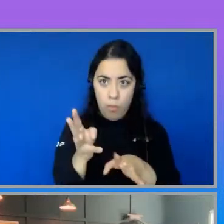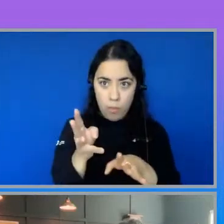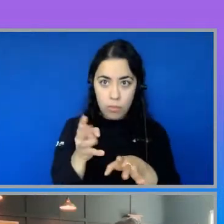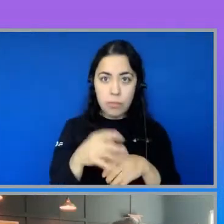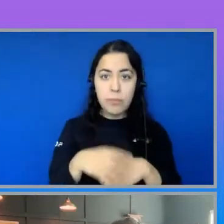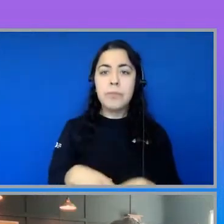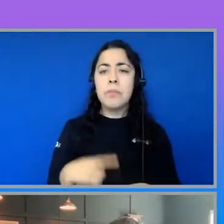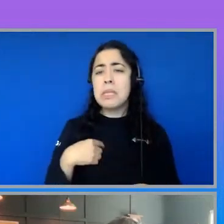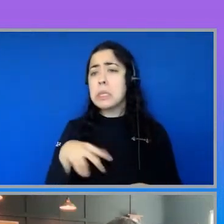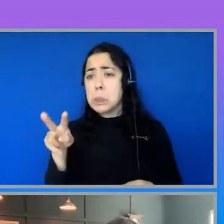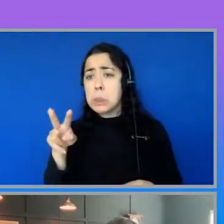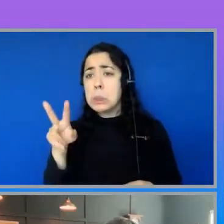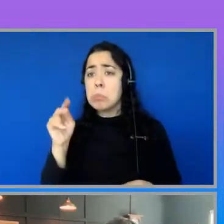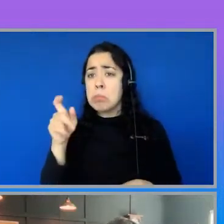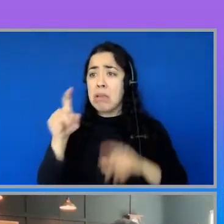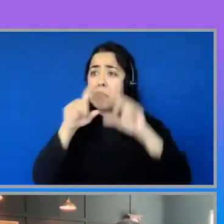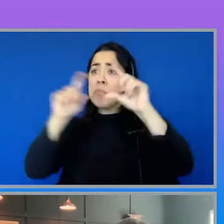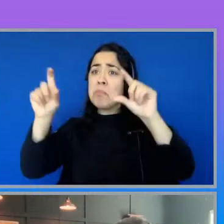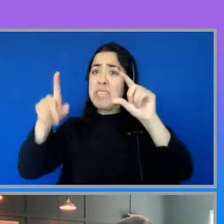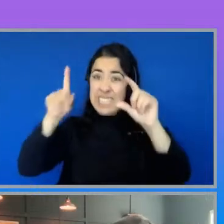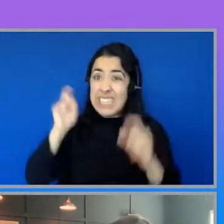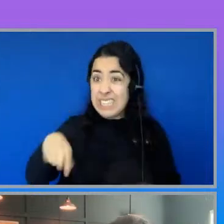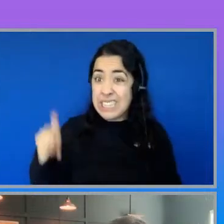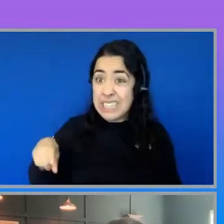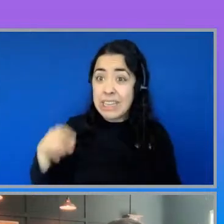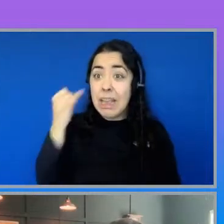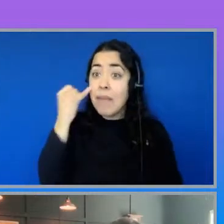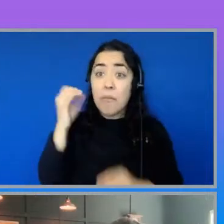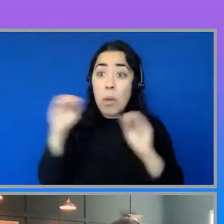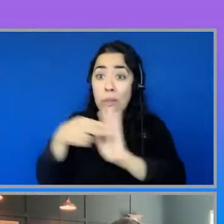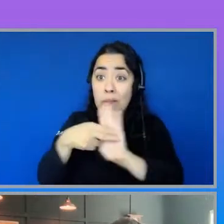that this text label is needed. Without that label, all users